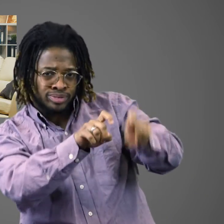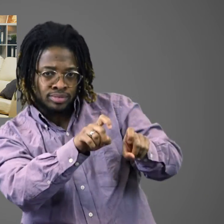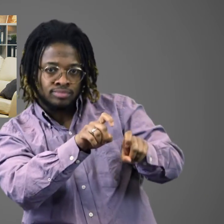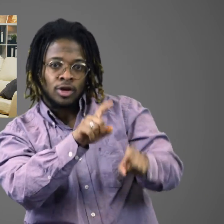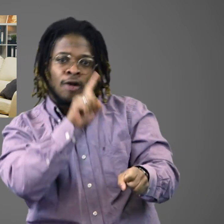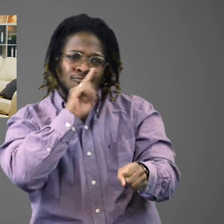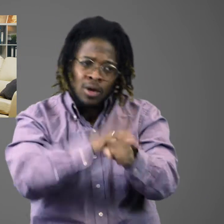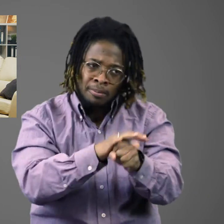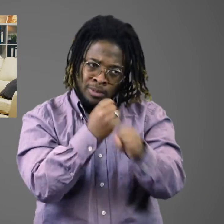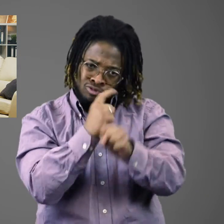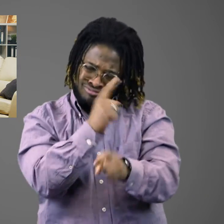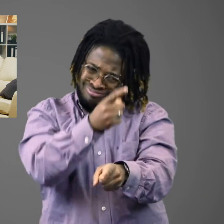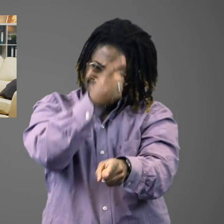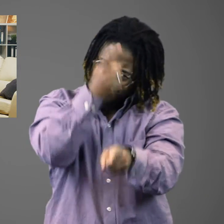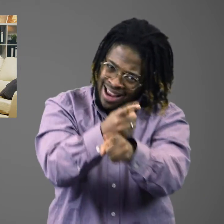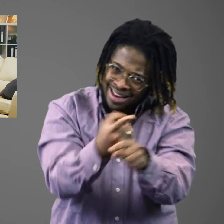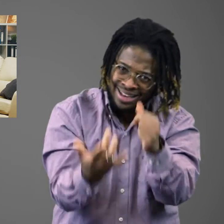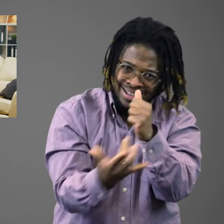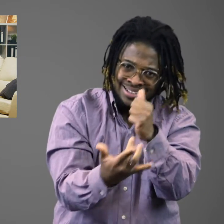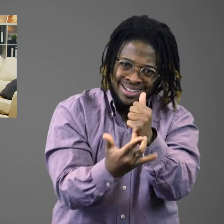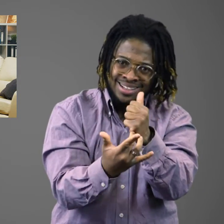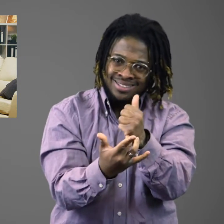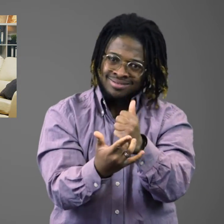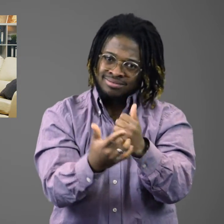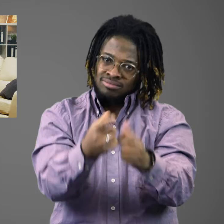They answered her questions, verified that she had the right technology